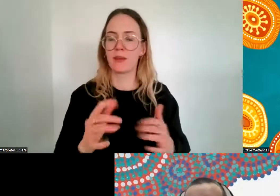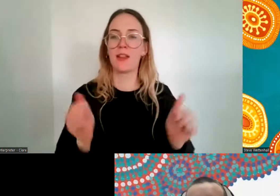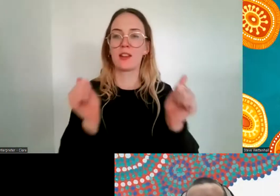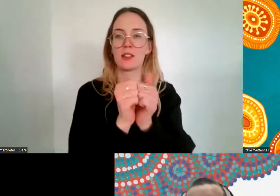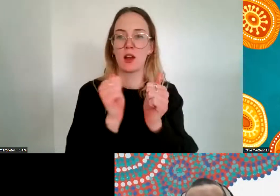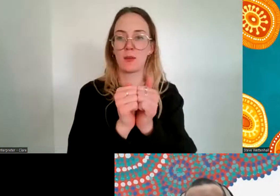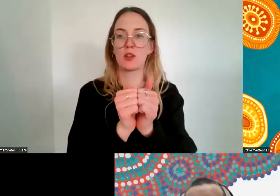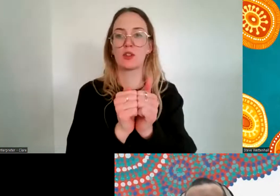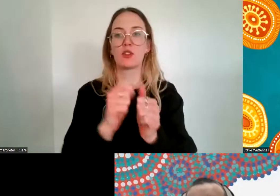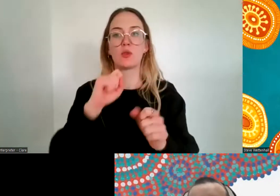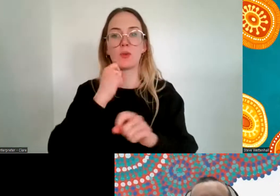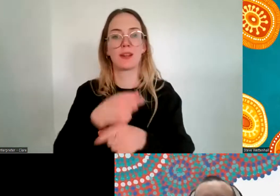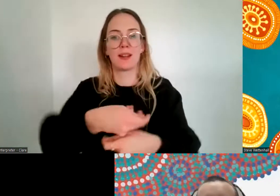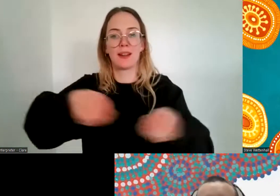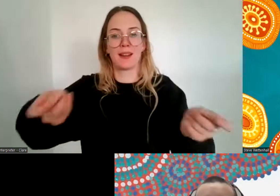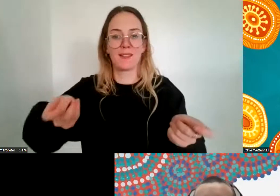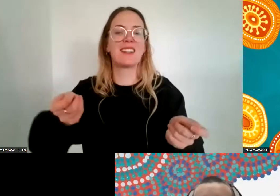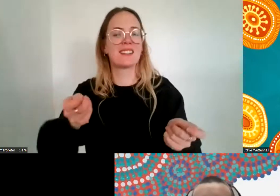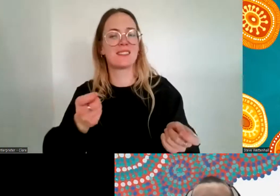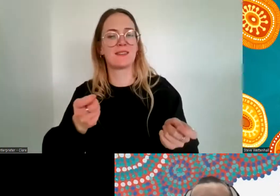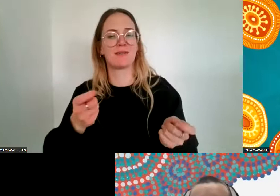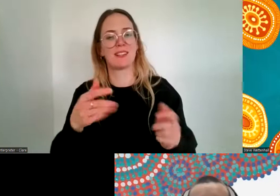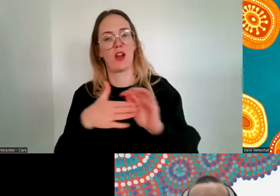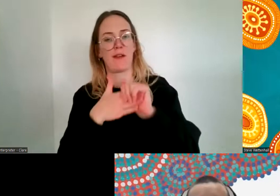the handbook for practitioners might be helpful in that regard as well.